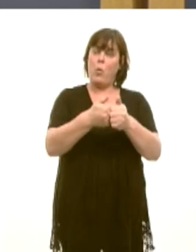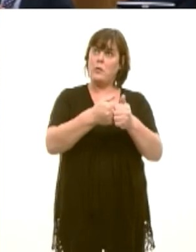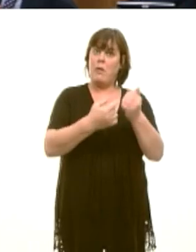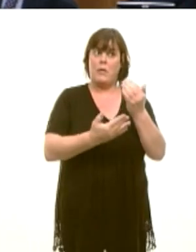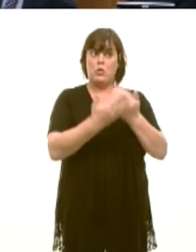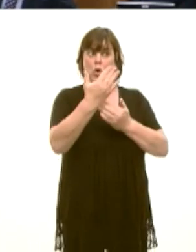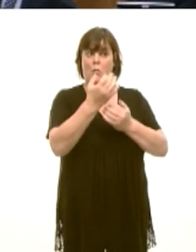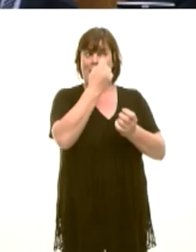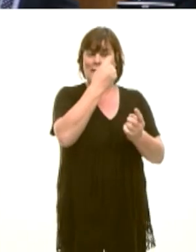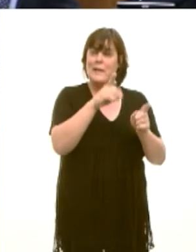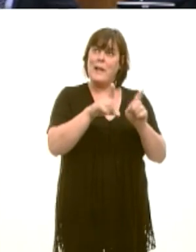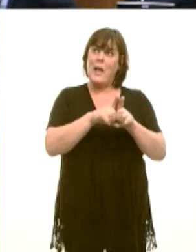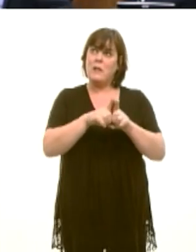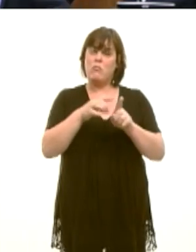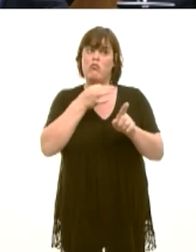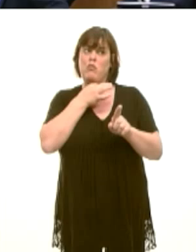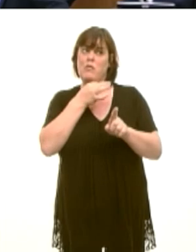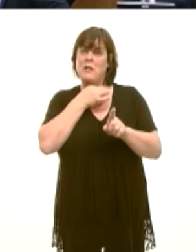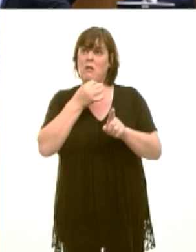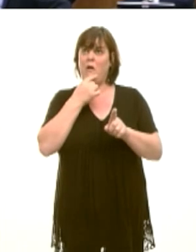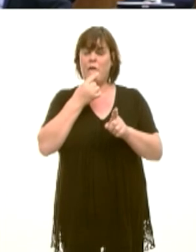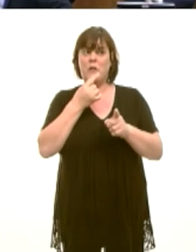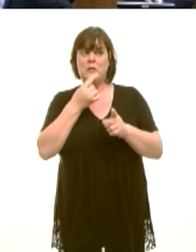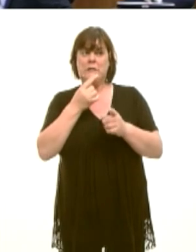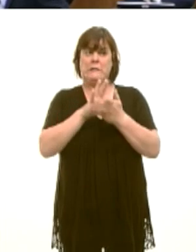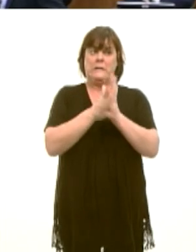Carwyn Jones: Yes, they would; they wouldn't happen. We know the Tories want to cut the